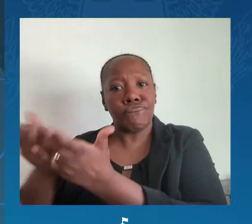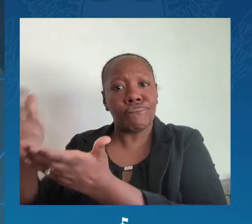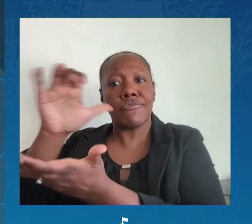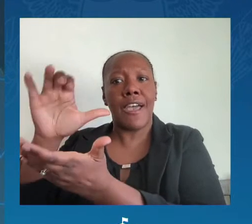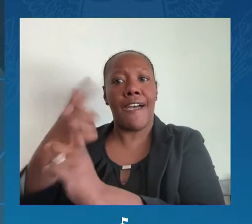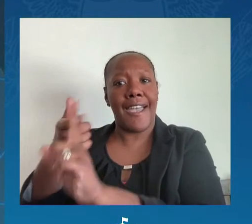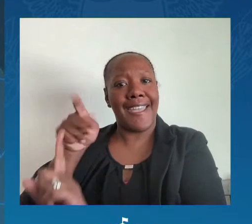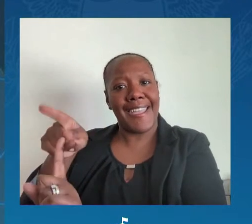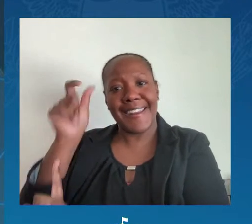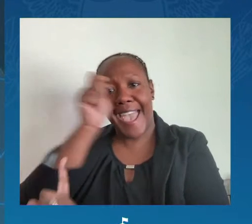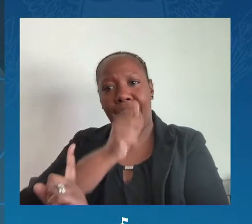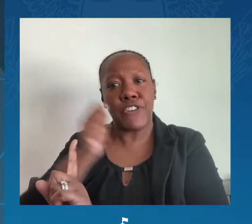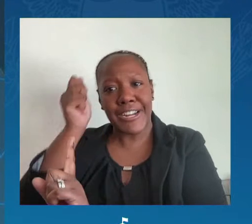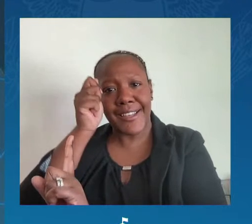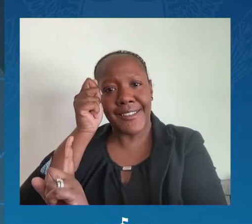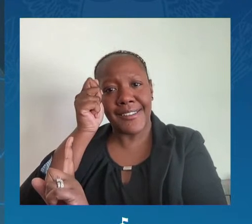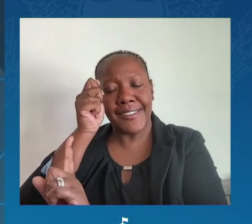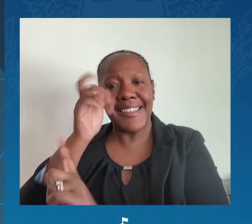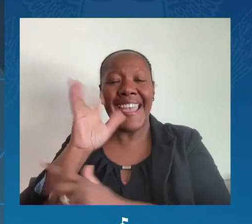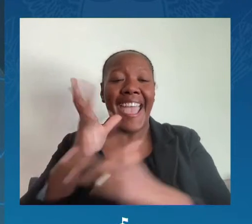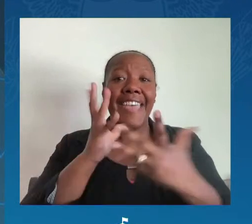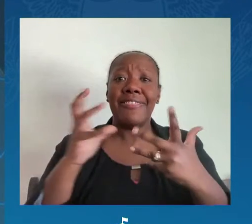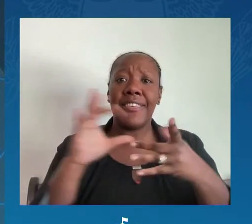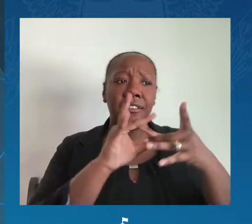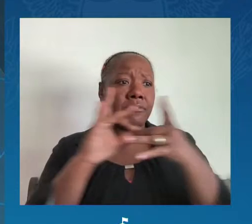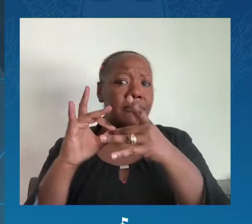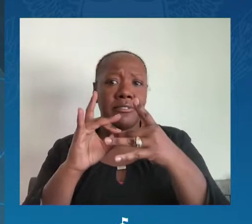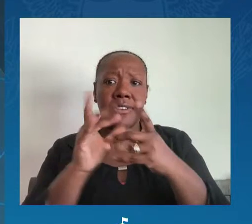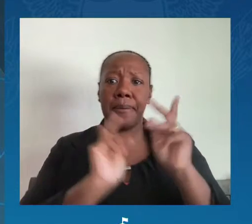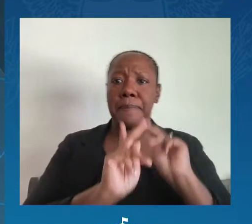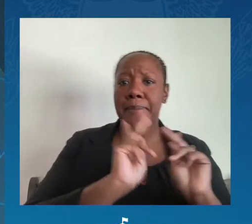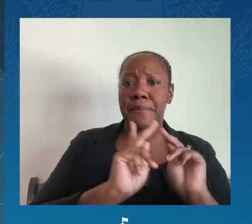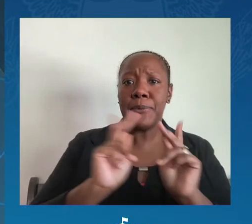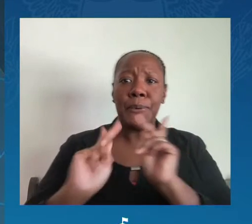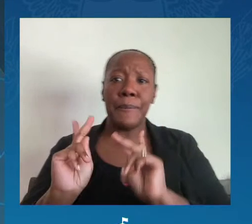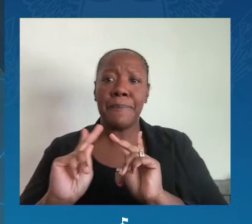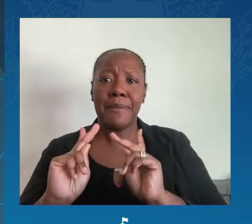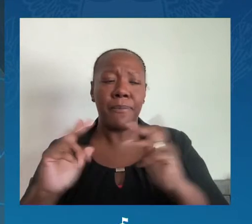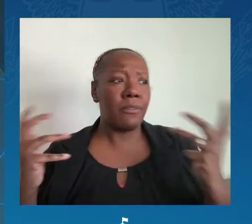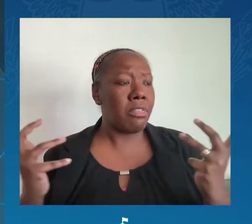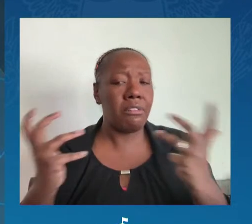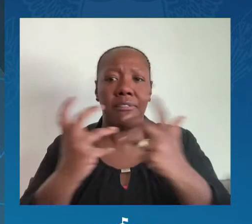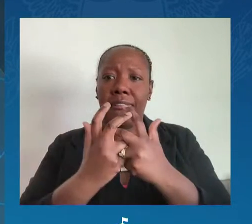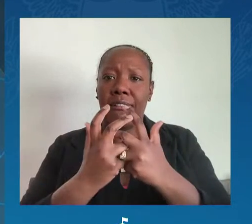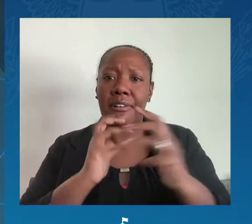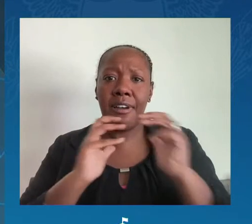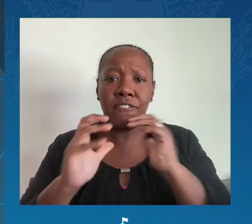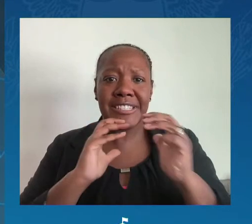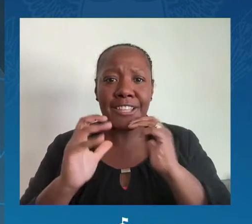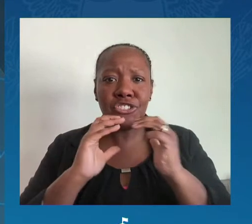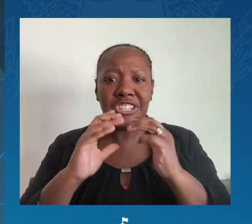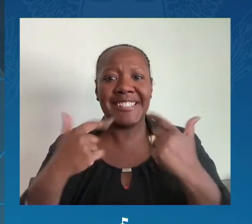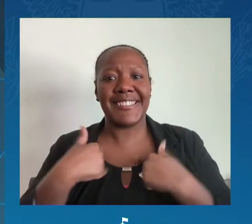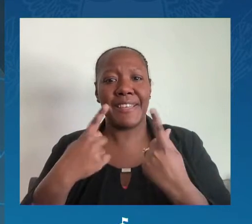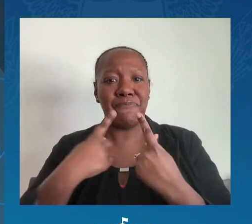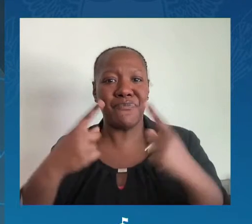the people to people engagements creates ties that imbued this country and Africa with deep knowledge